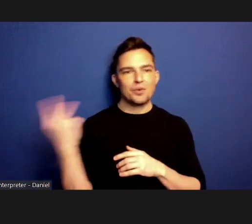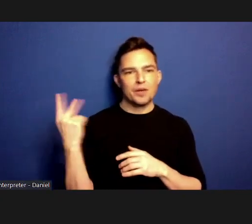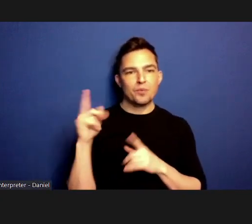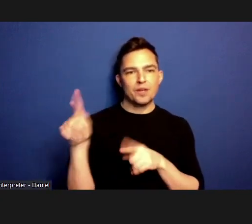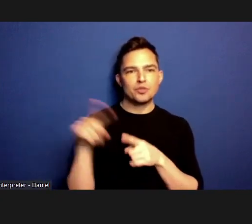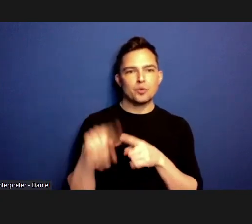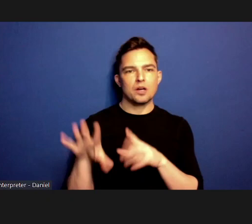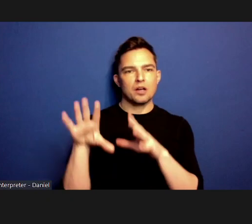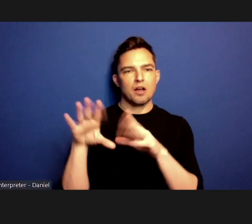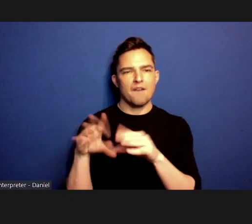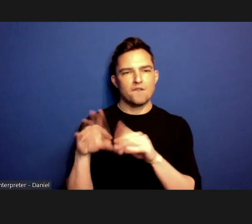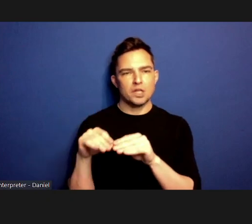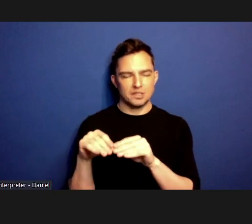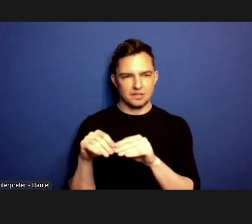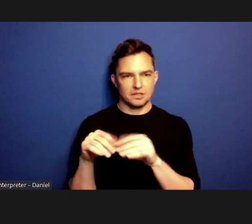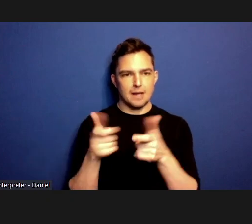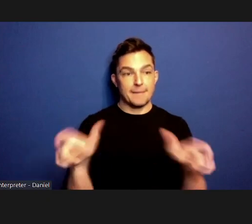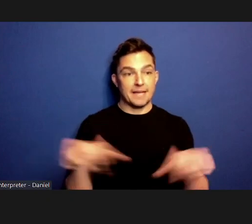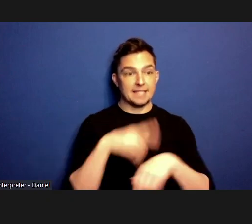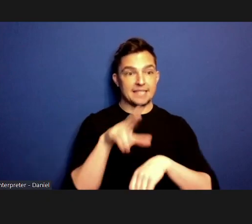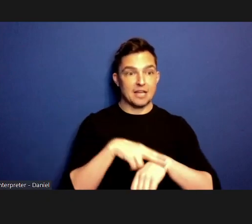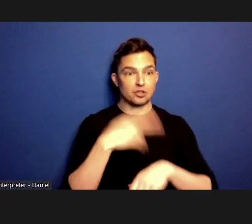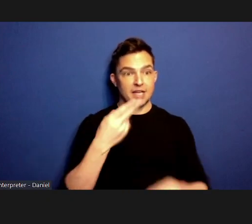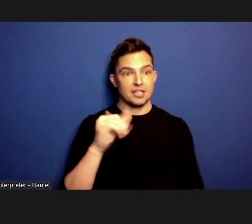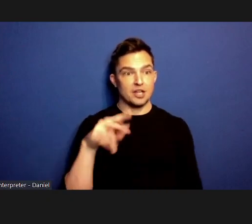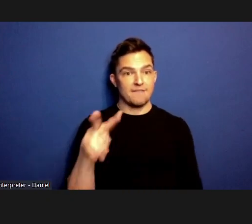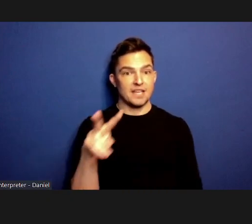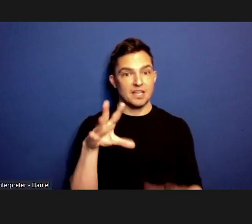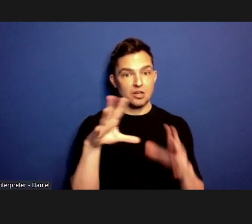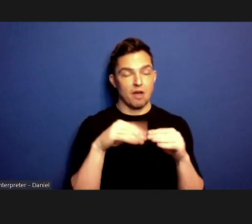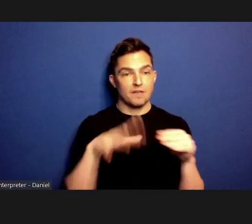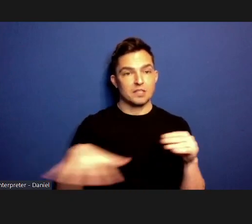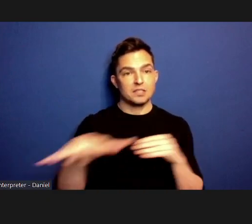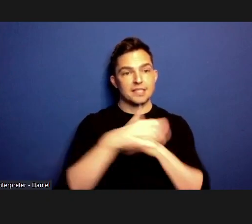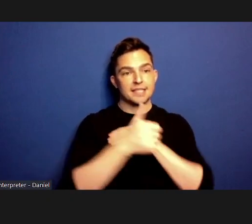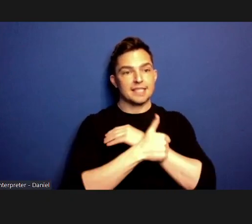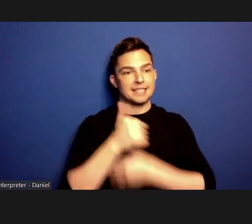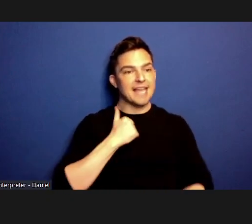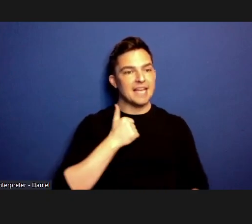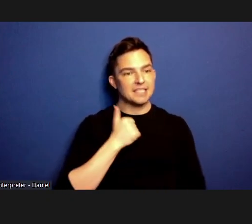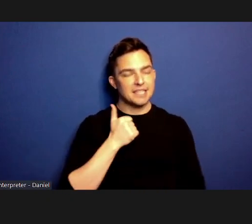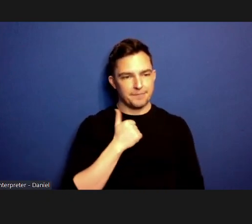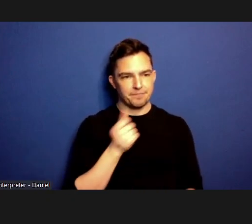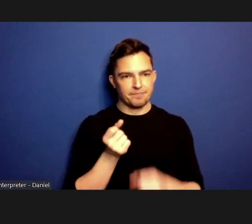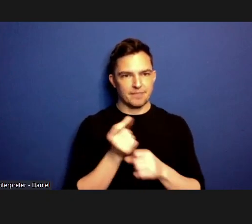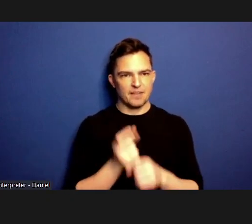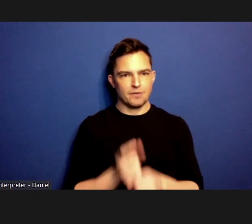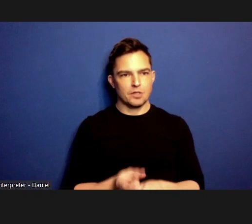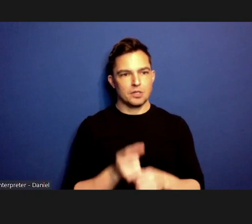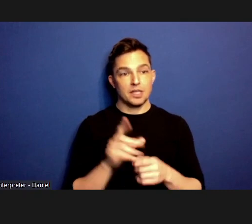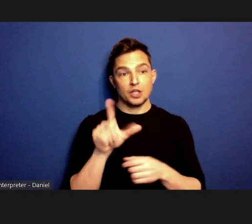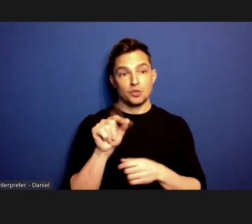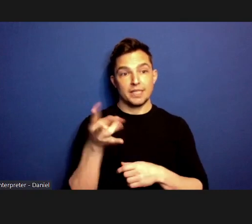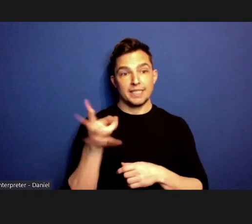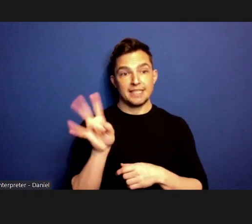There was a big national HIV conference across Canada every single year. And in 2017, this